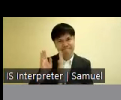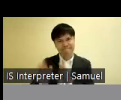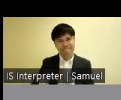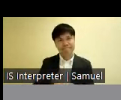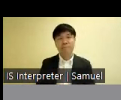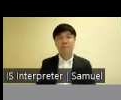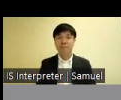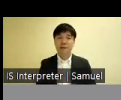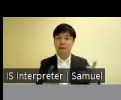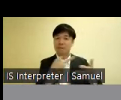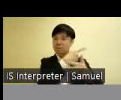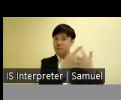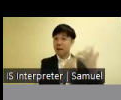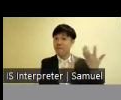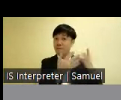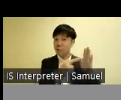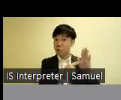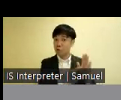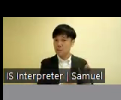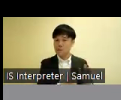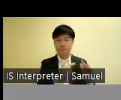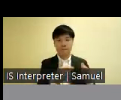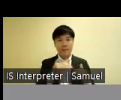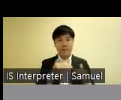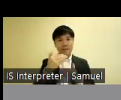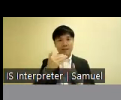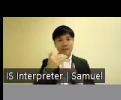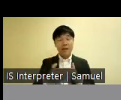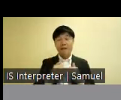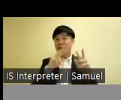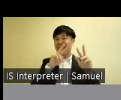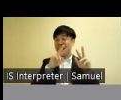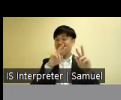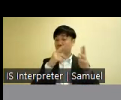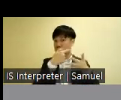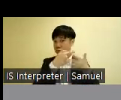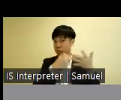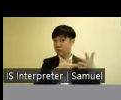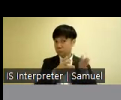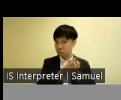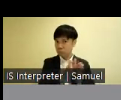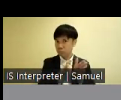I have taken a long time already with the analysis, but I hope we can start brainstorming